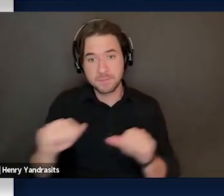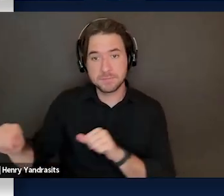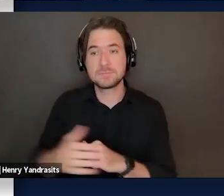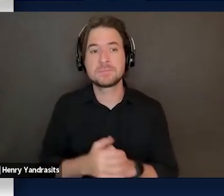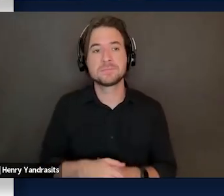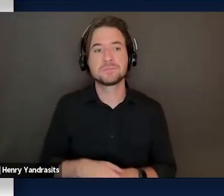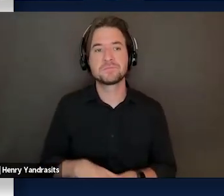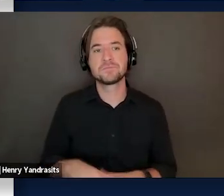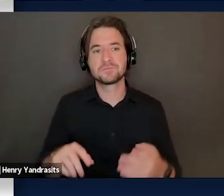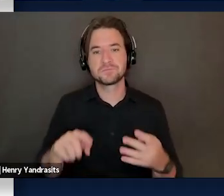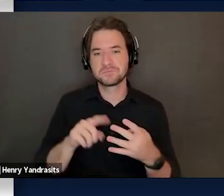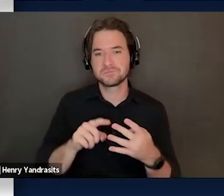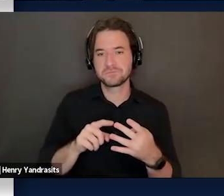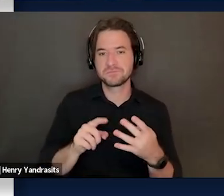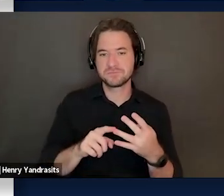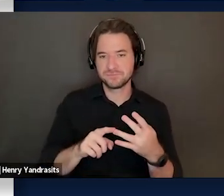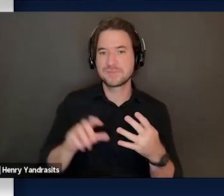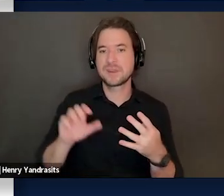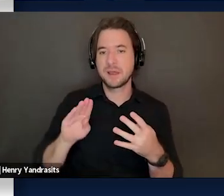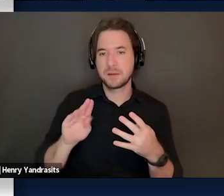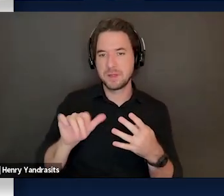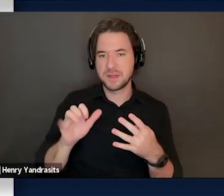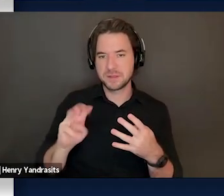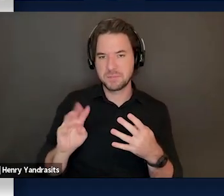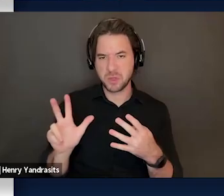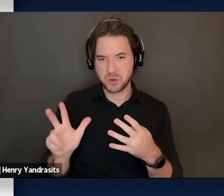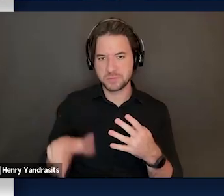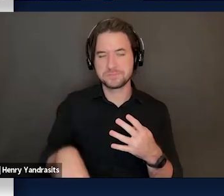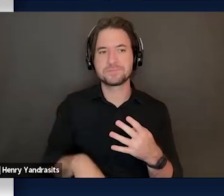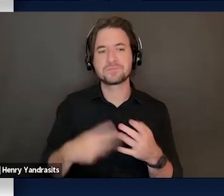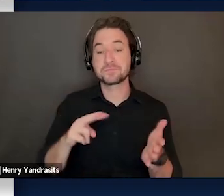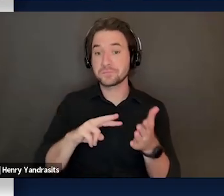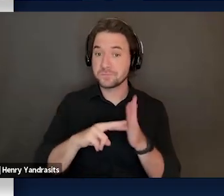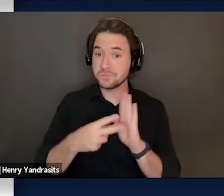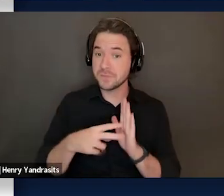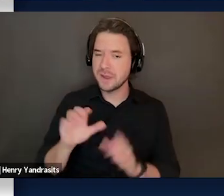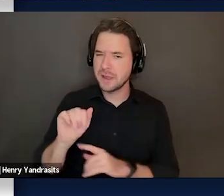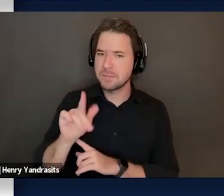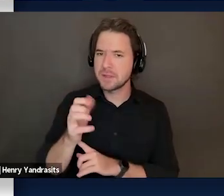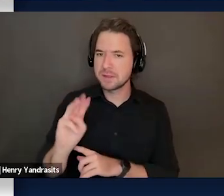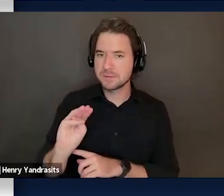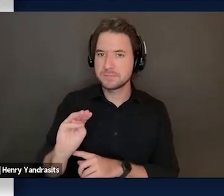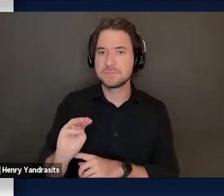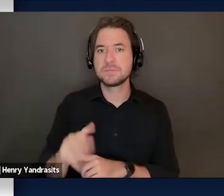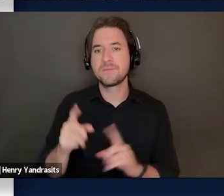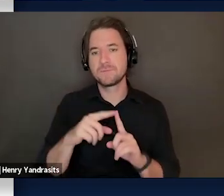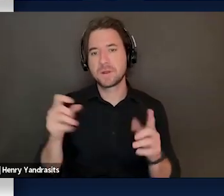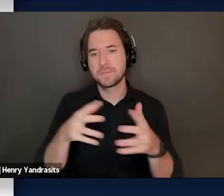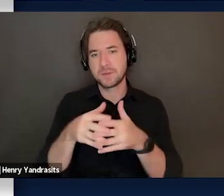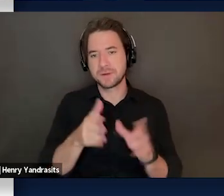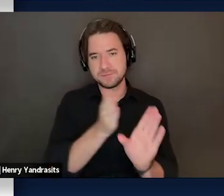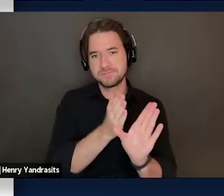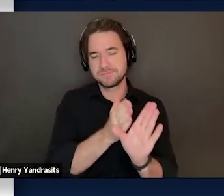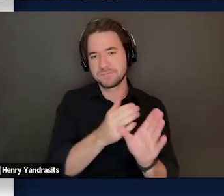This third theme is ableism, um… And so, the definition of ableism that we're going to be working with today is from the American Psychological Association.